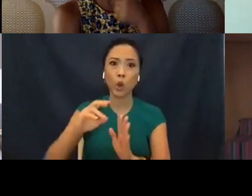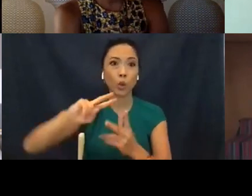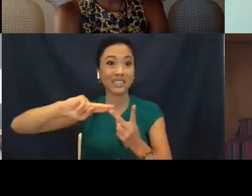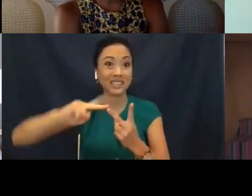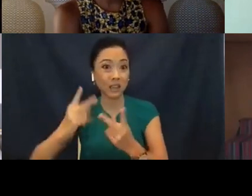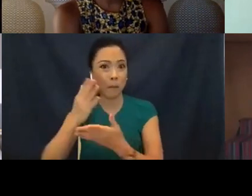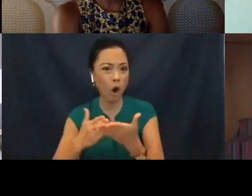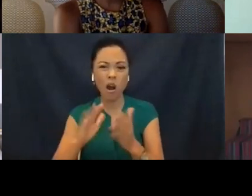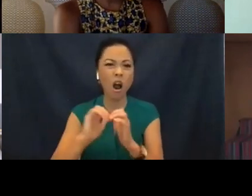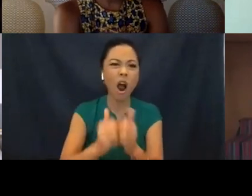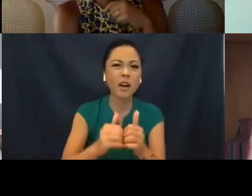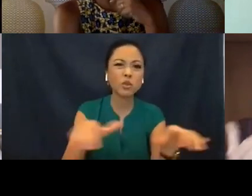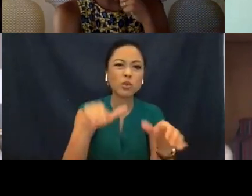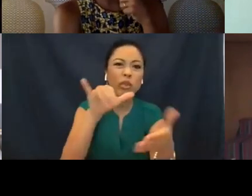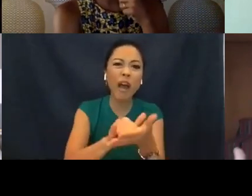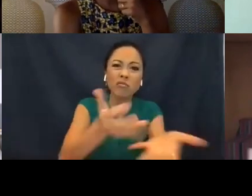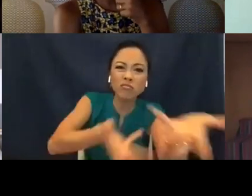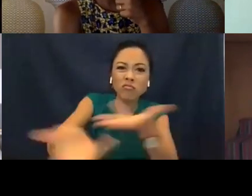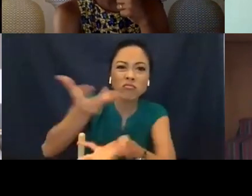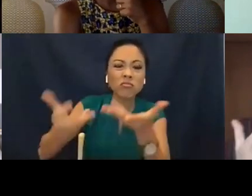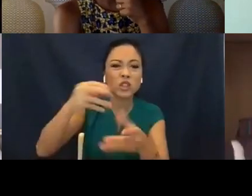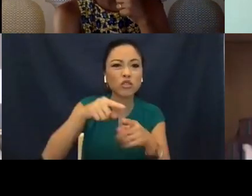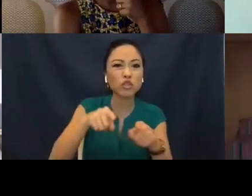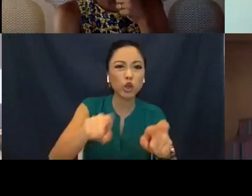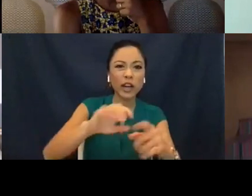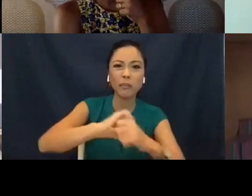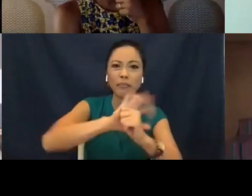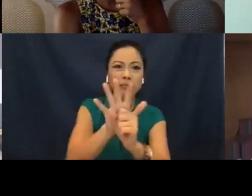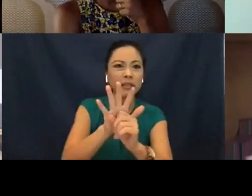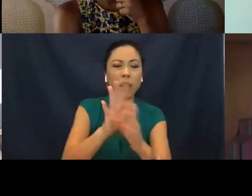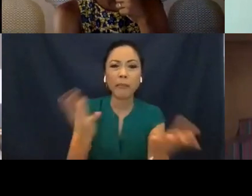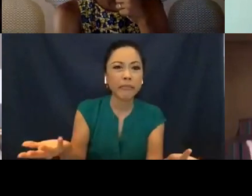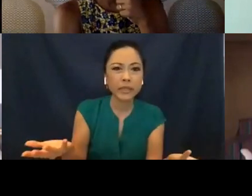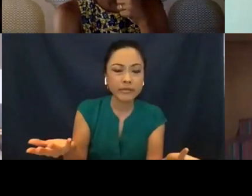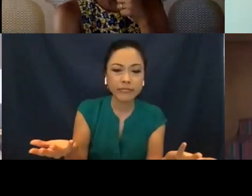I want some of that. I want that artist. The only way for that artist to be